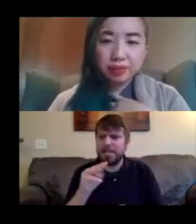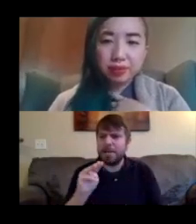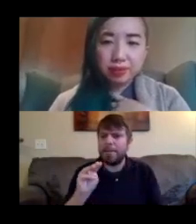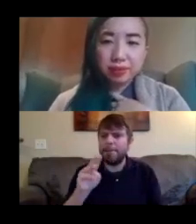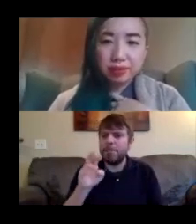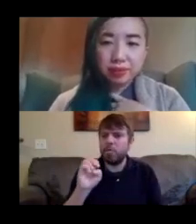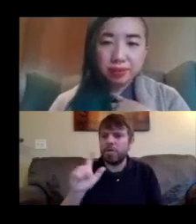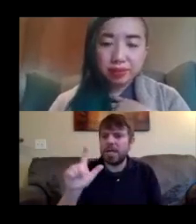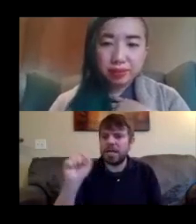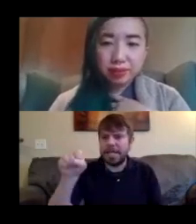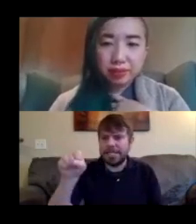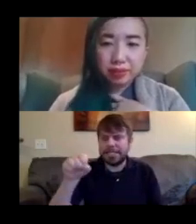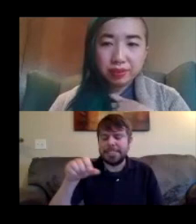And I haven't had much time to think about it,